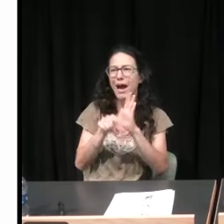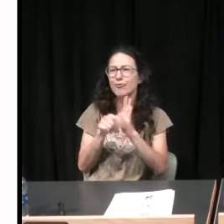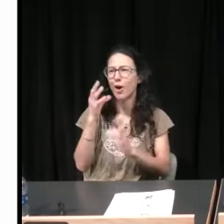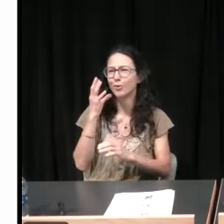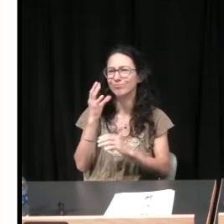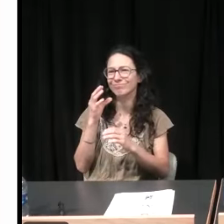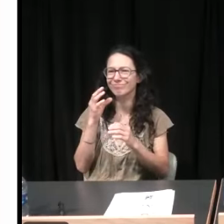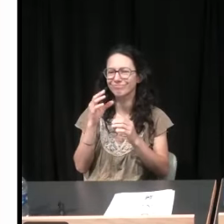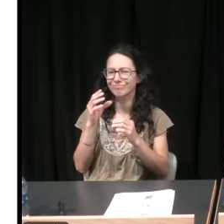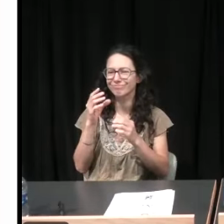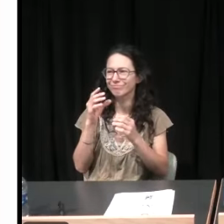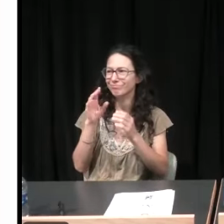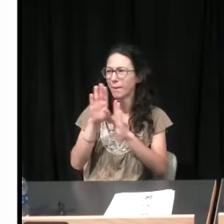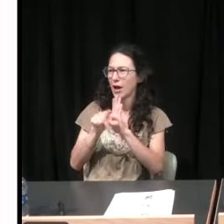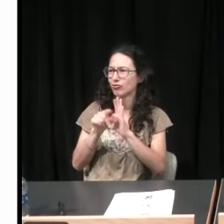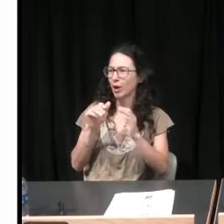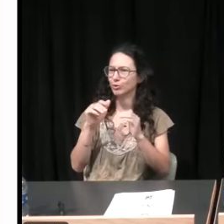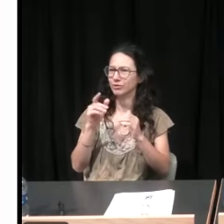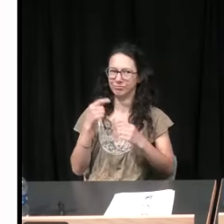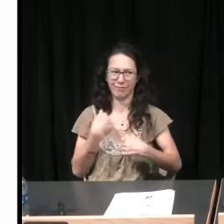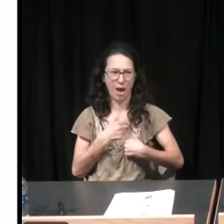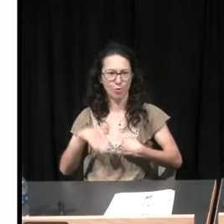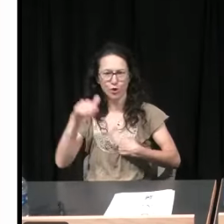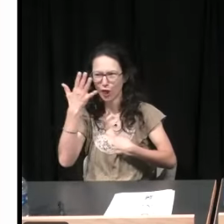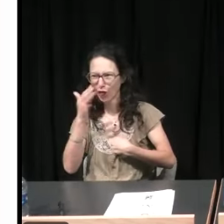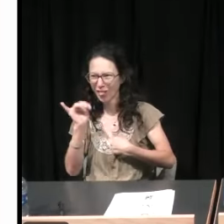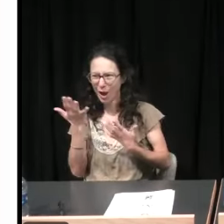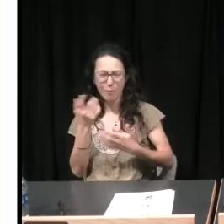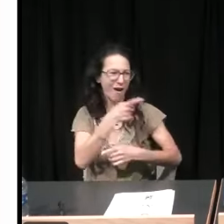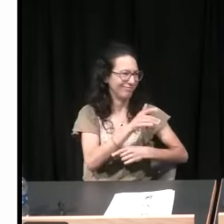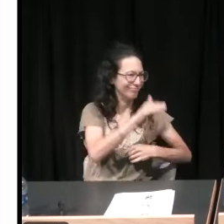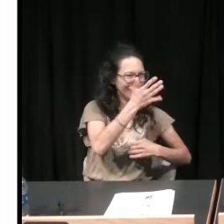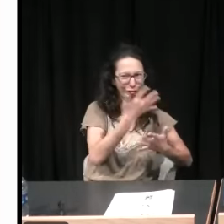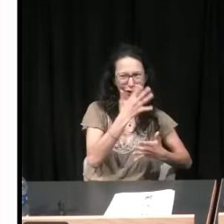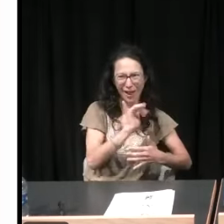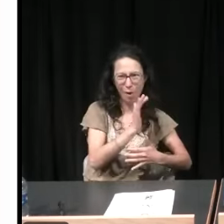and we all want to give you a little taste of our own backgrounds of what our upbringings